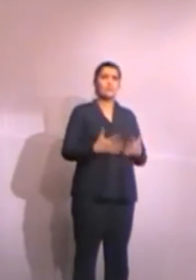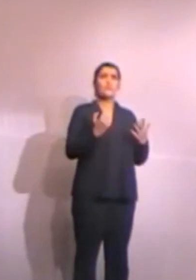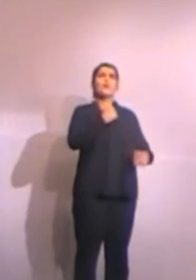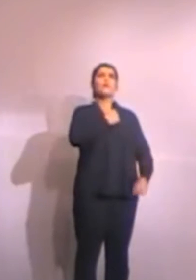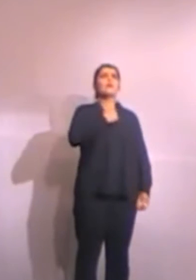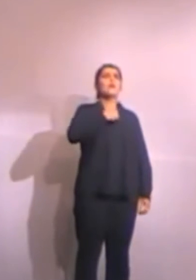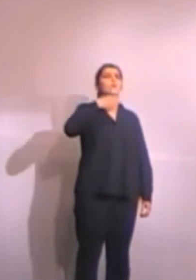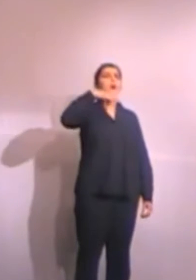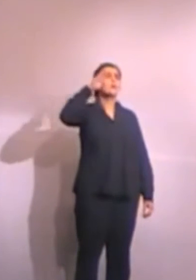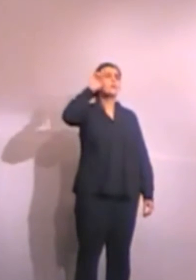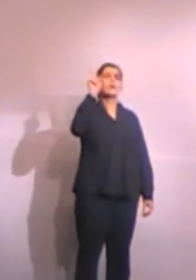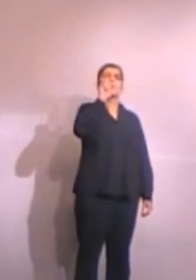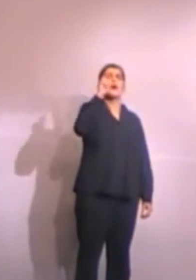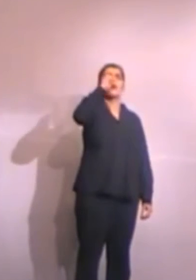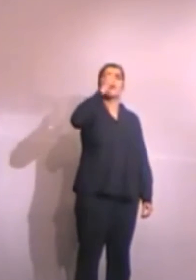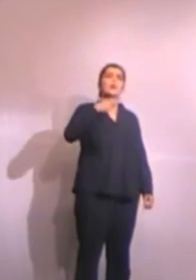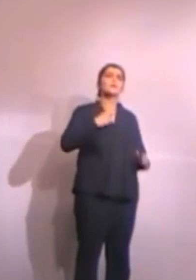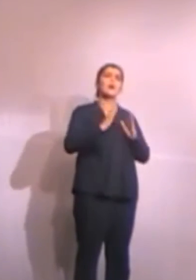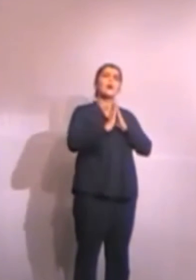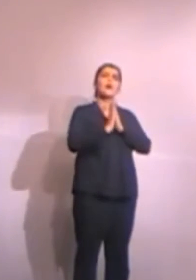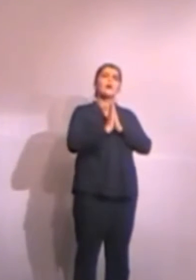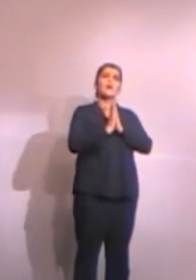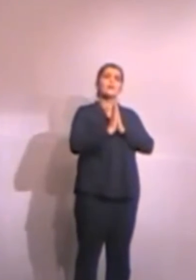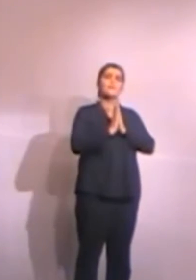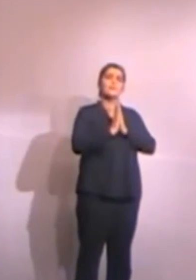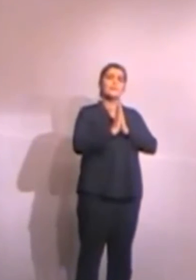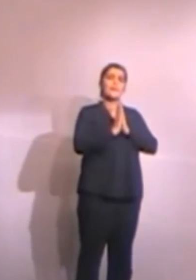Father of mercy, forsake me not!